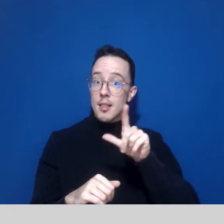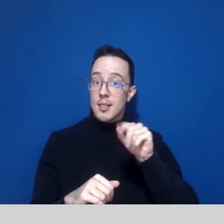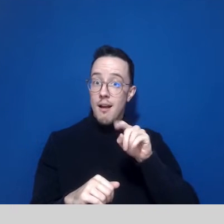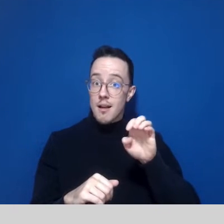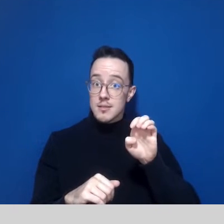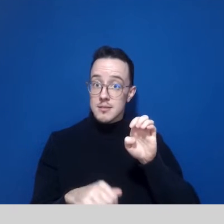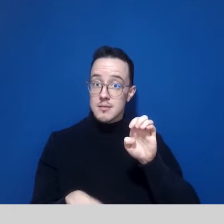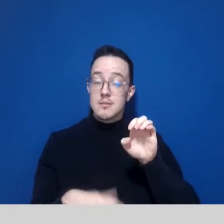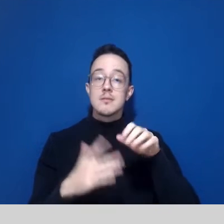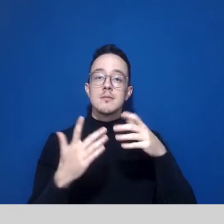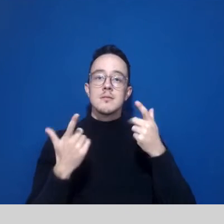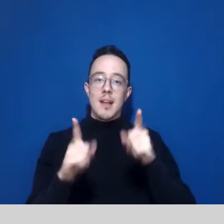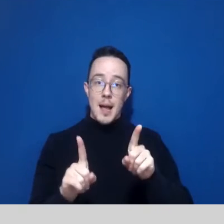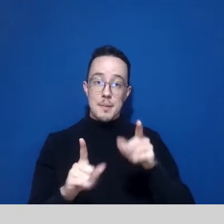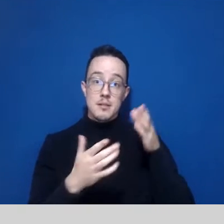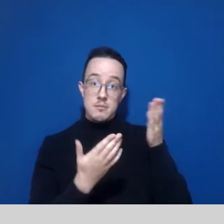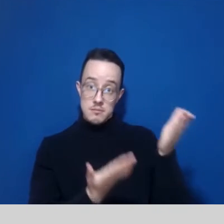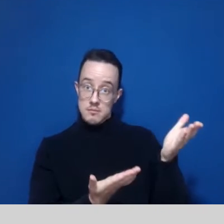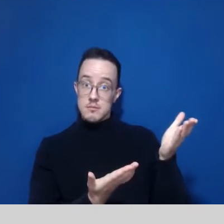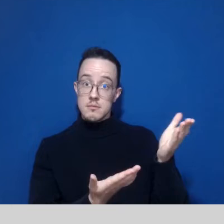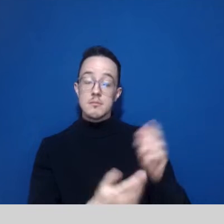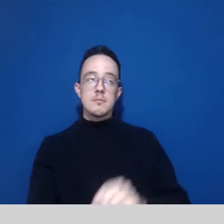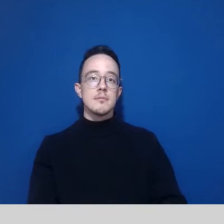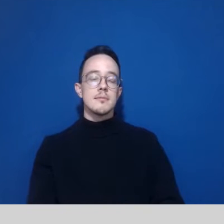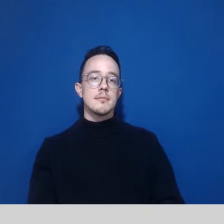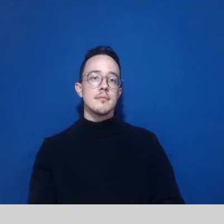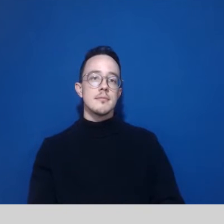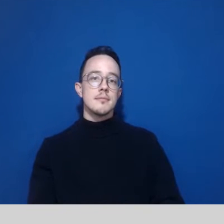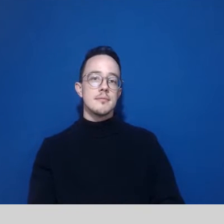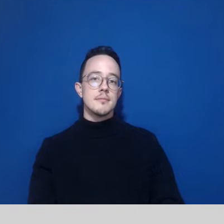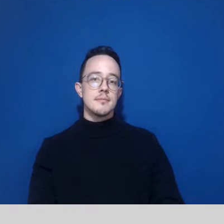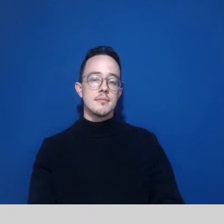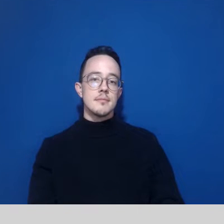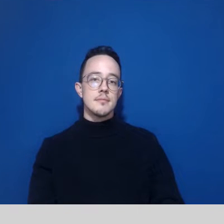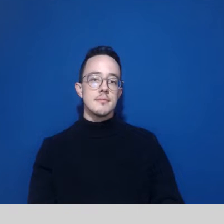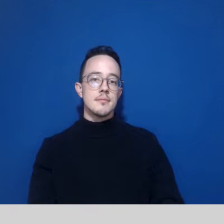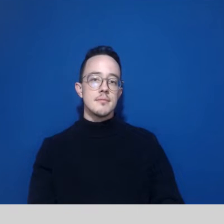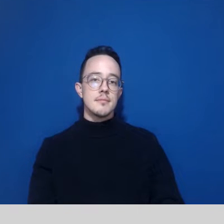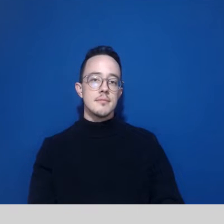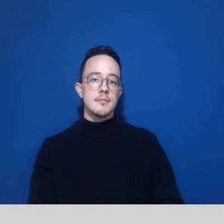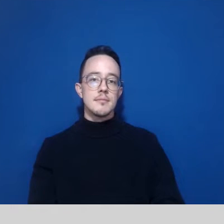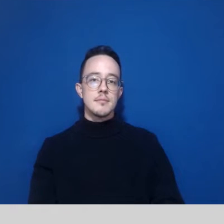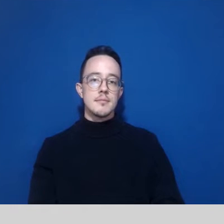and you normalize them which will give you two different words.